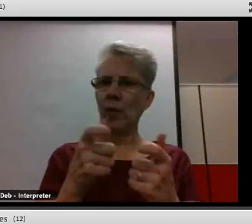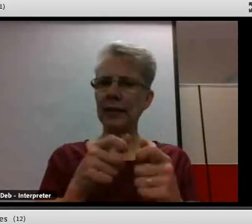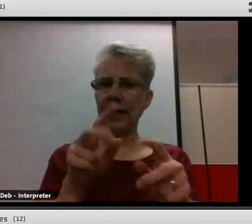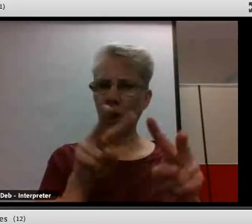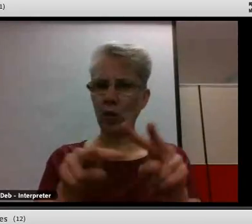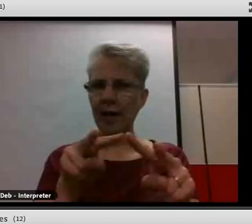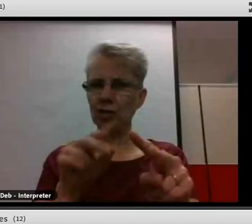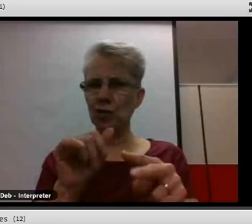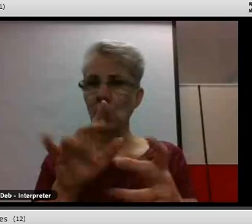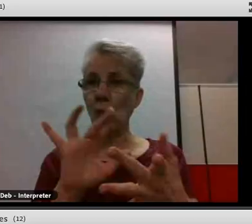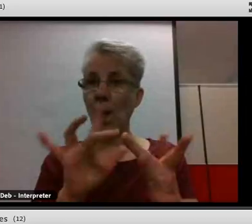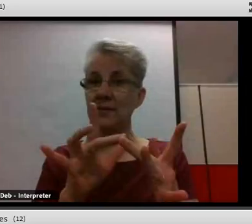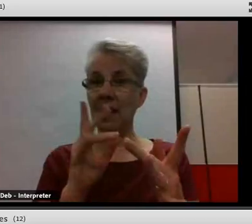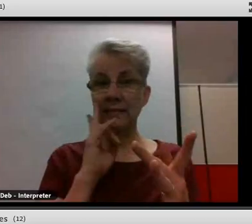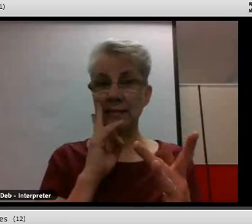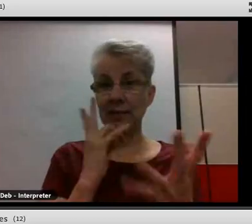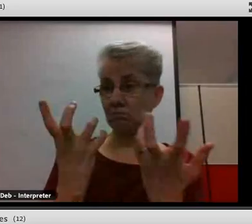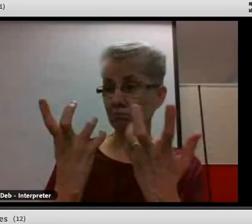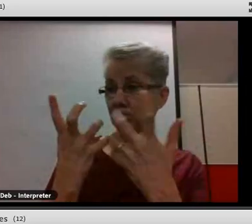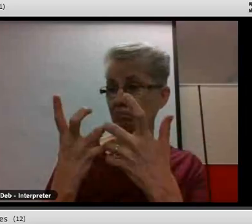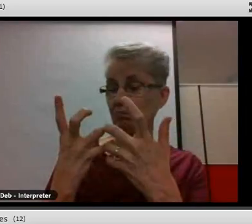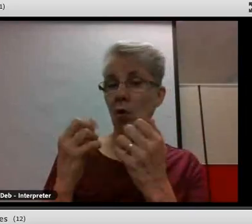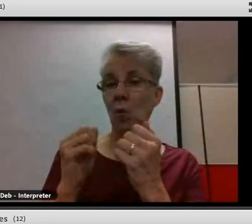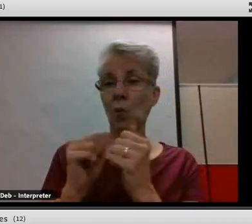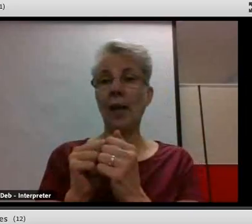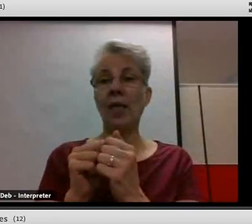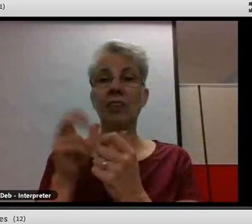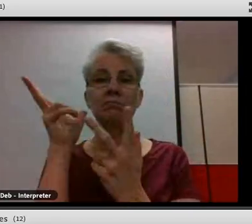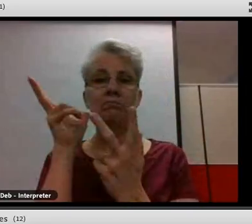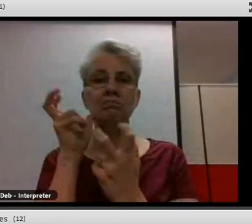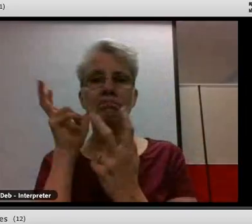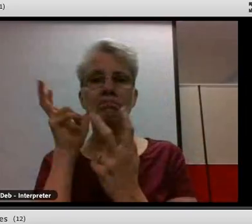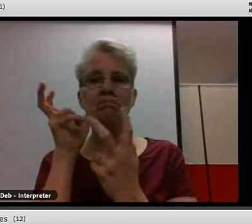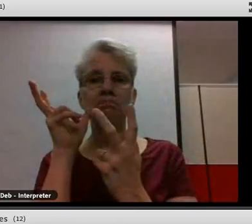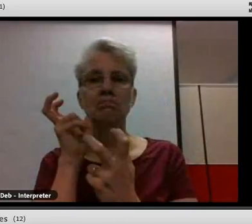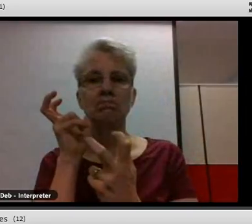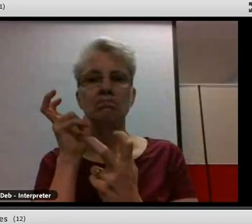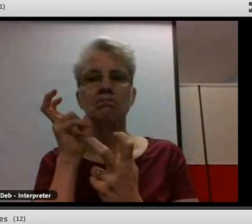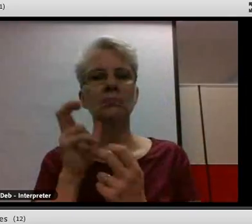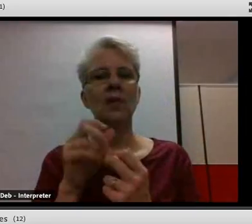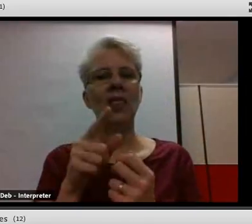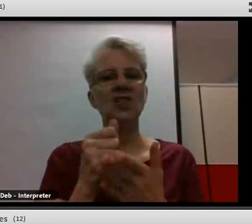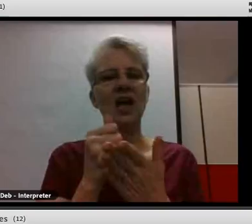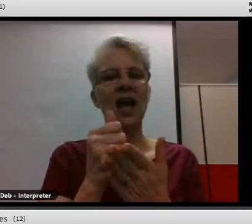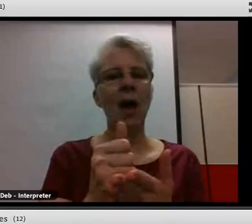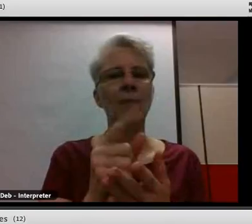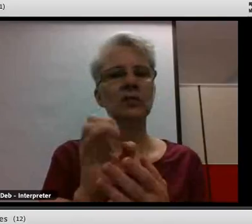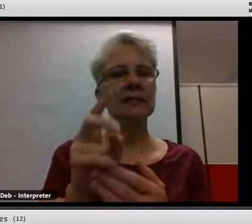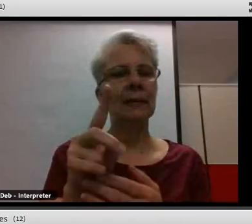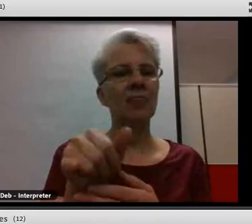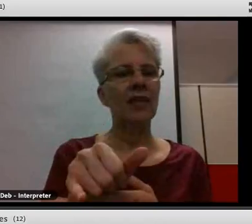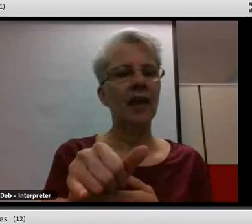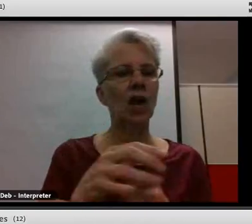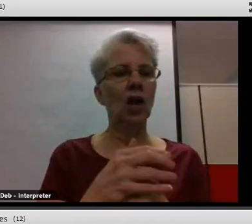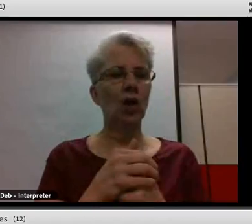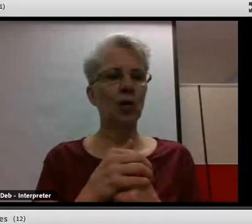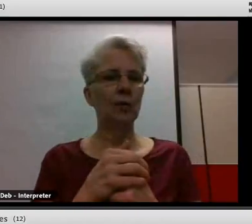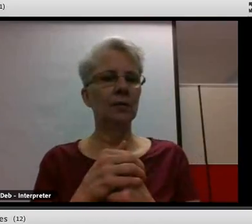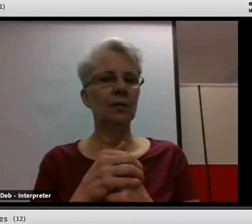Also Penn State had a case in 2013,